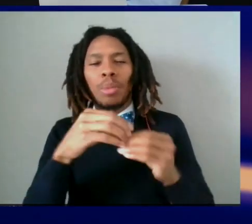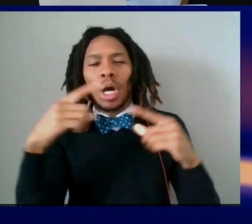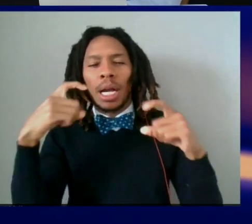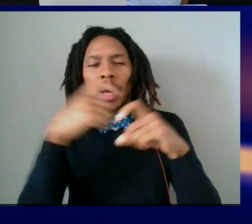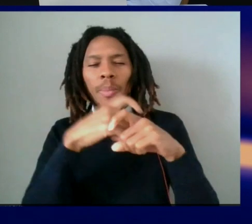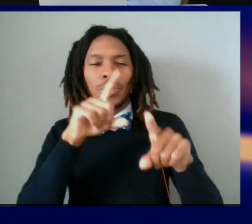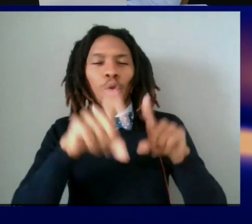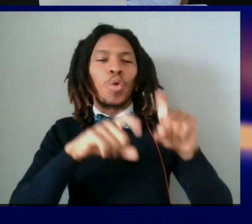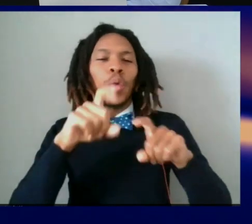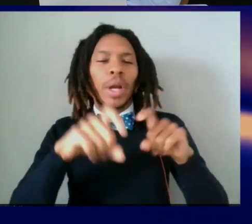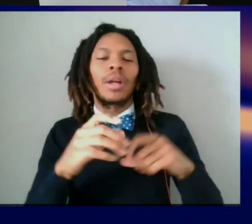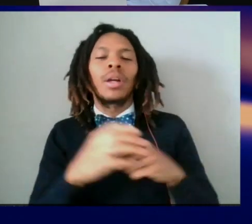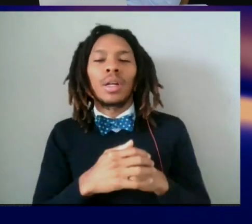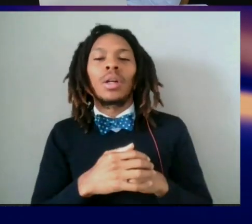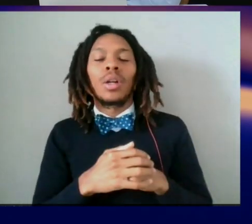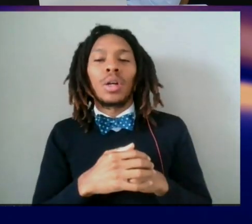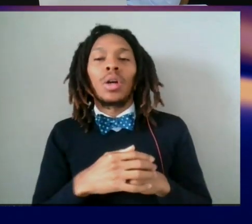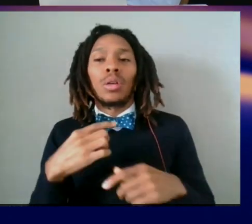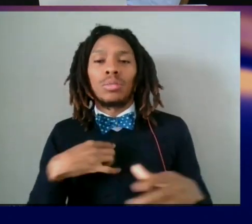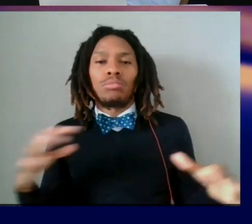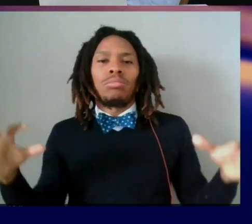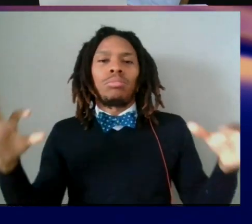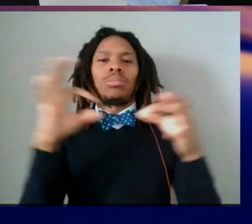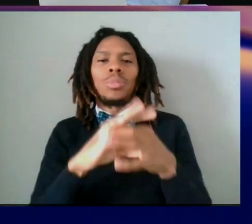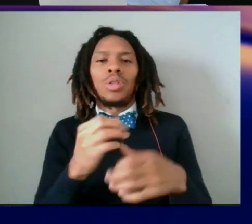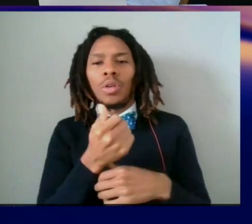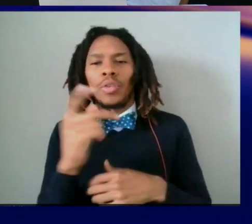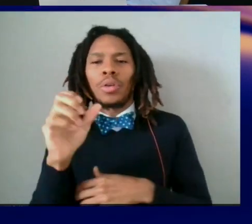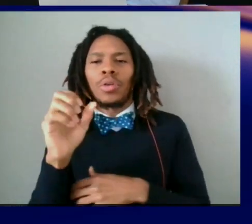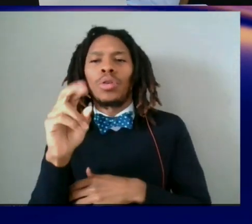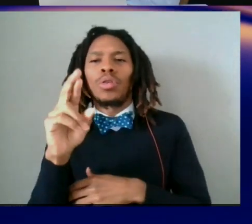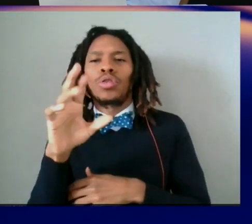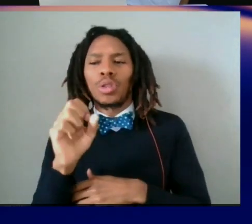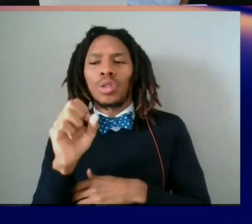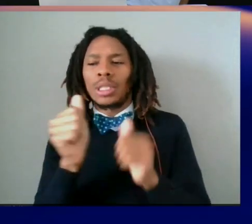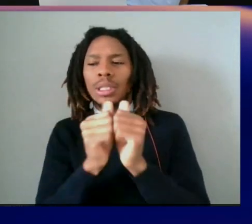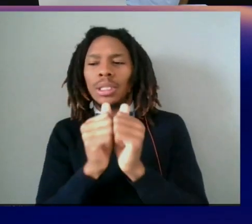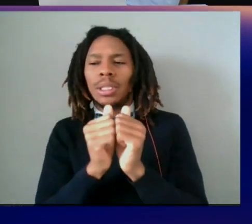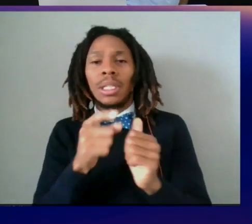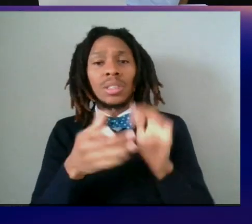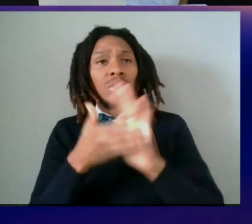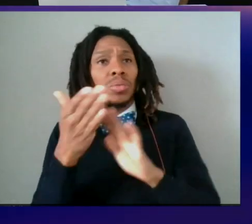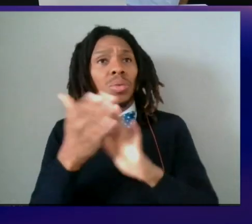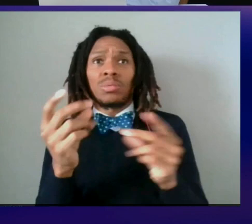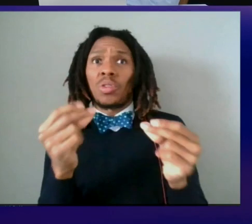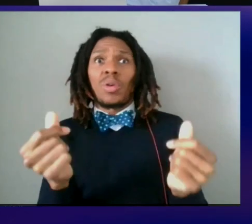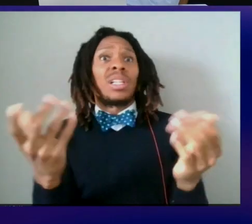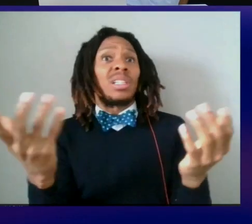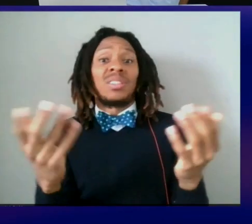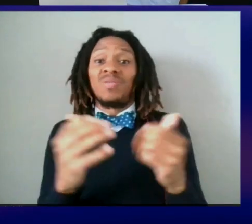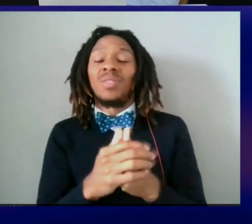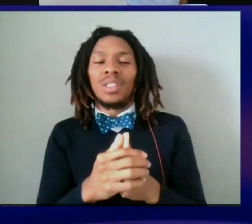where we're joining multiple sources together. And this one runs pretty quickly. So we'll get this one a shot here,